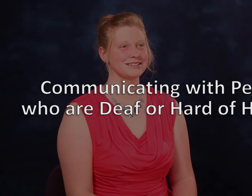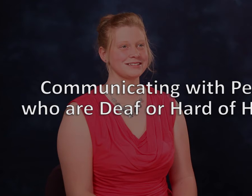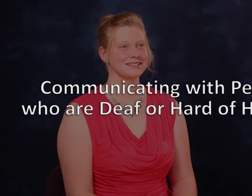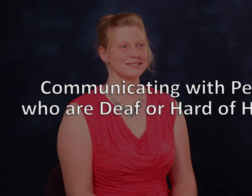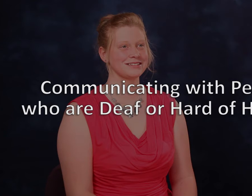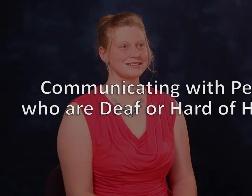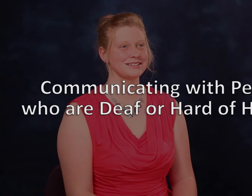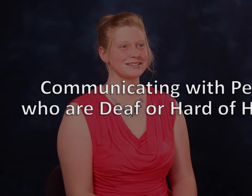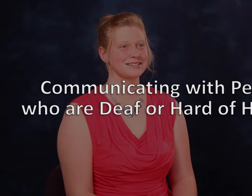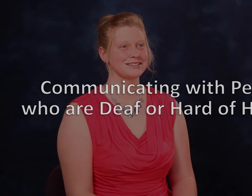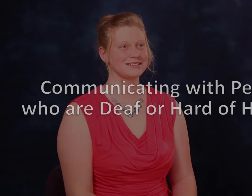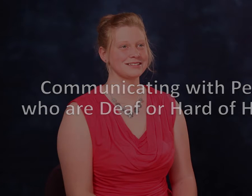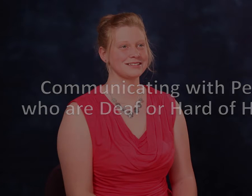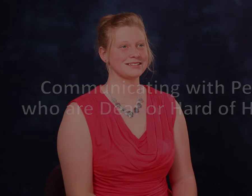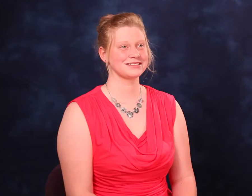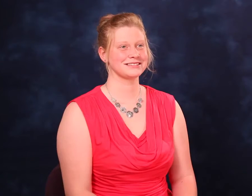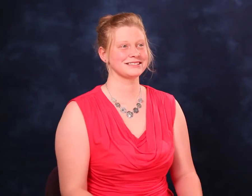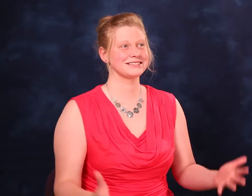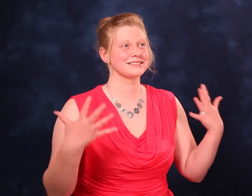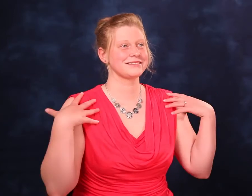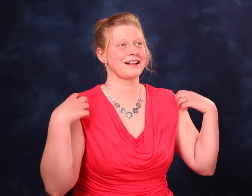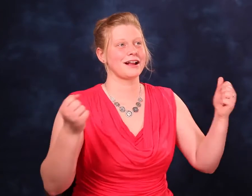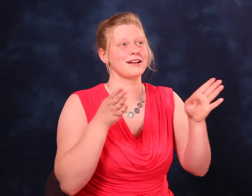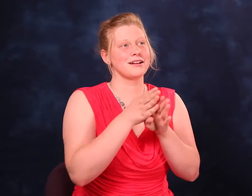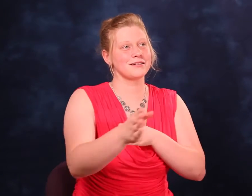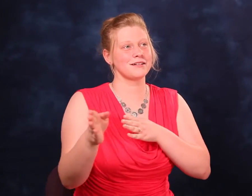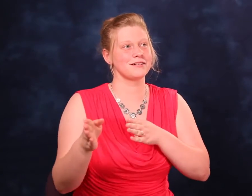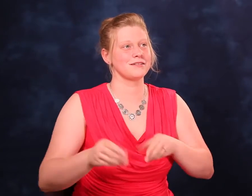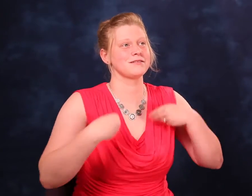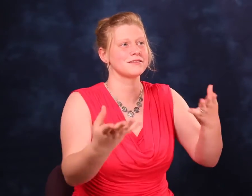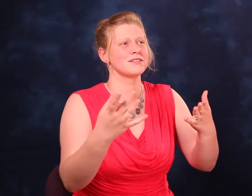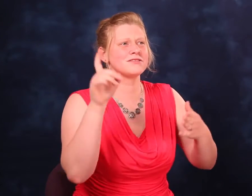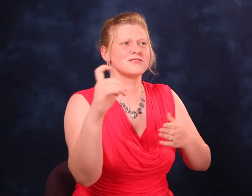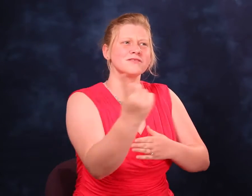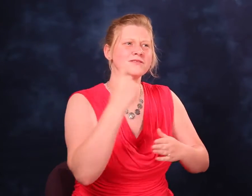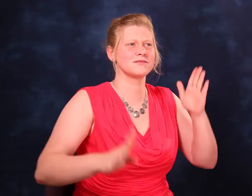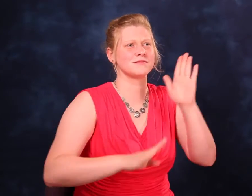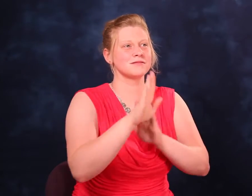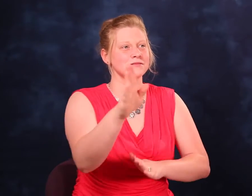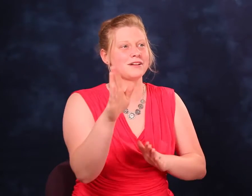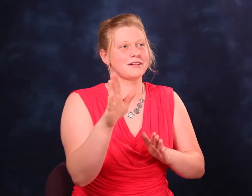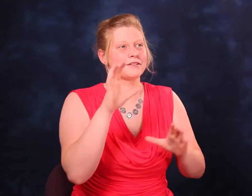The voice you will hear is that of her interpreter. Health care providers should always develop